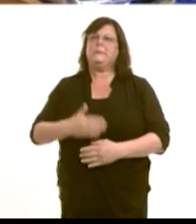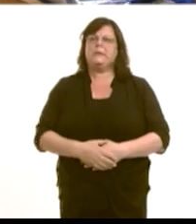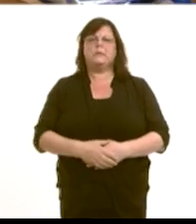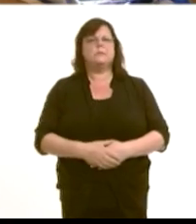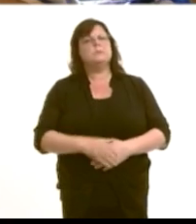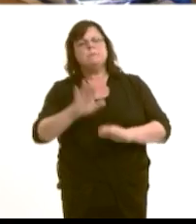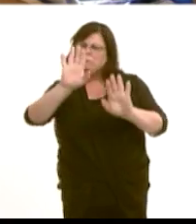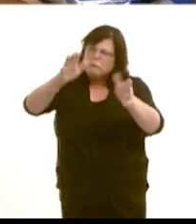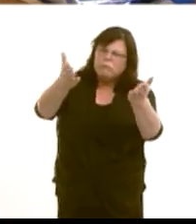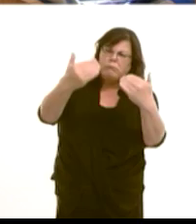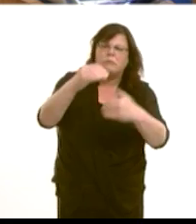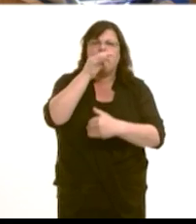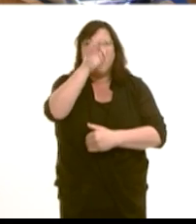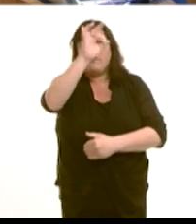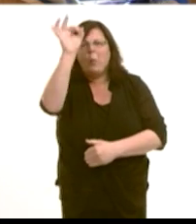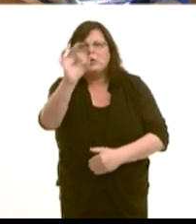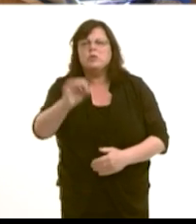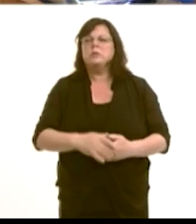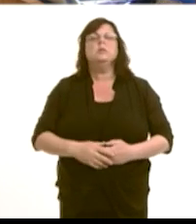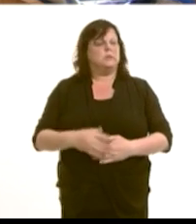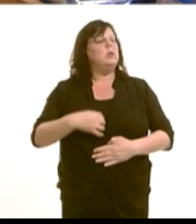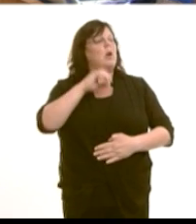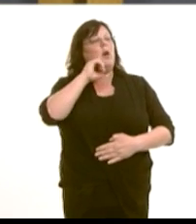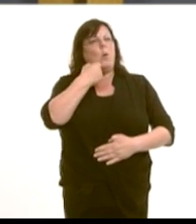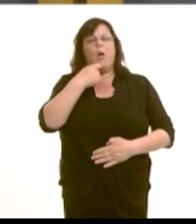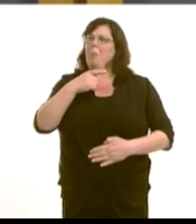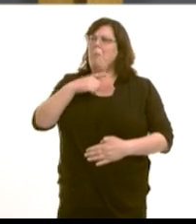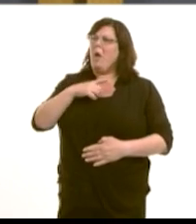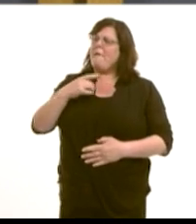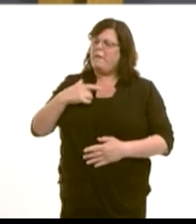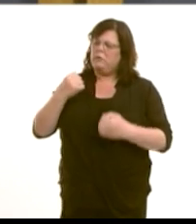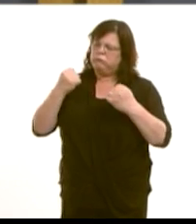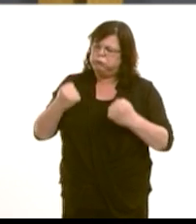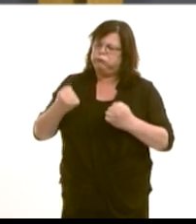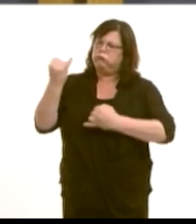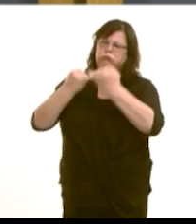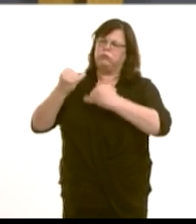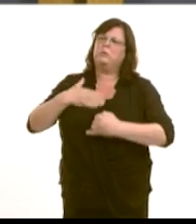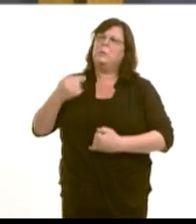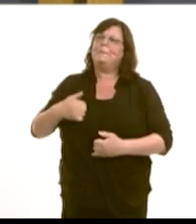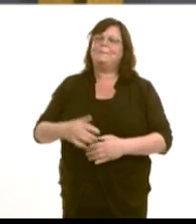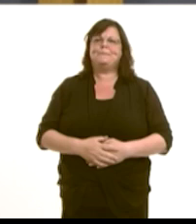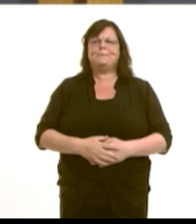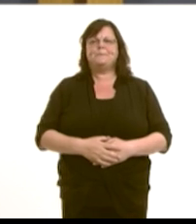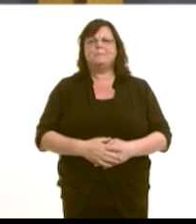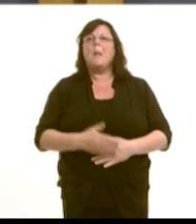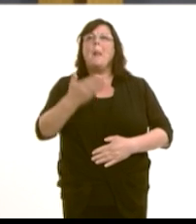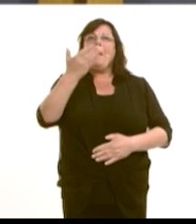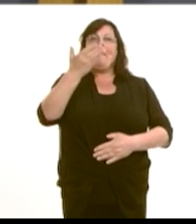Neil McEvoy: My question is coming now, but my statement remains. Neil McEvoy: Iíve just chaired a conference on the city dealó